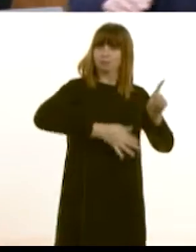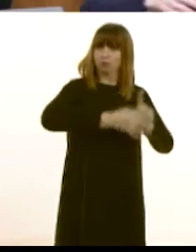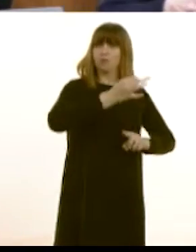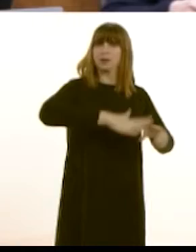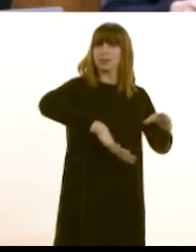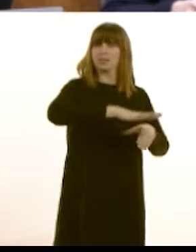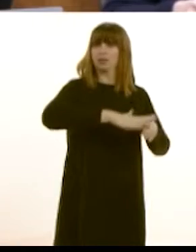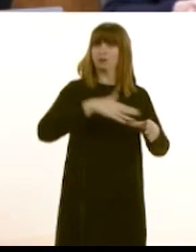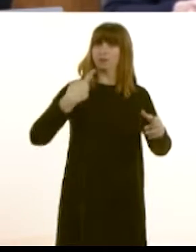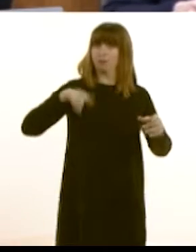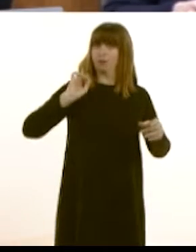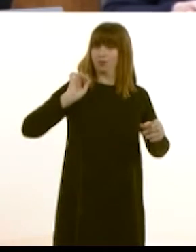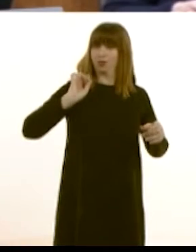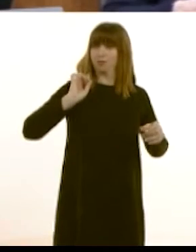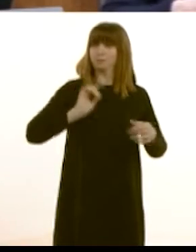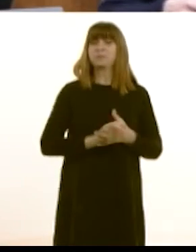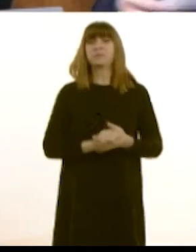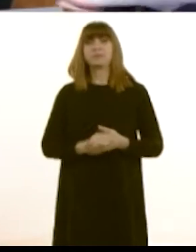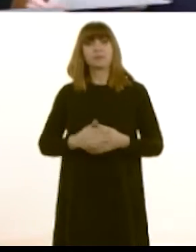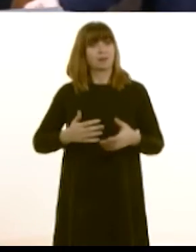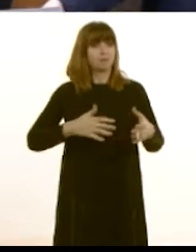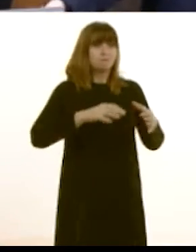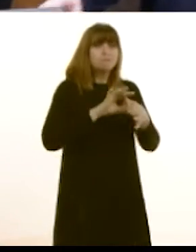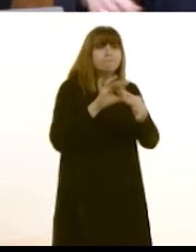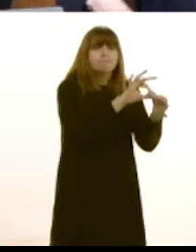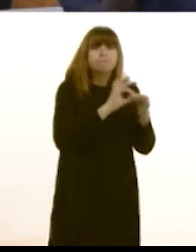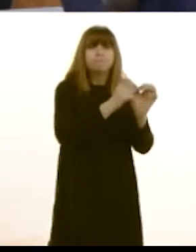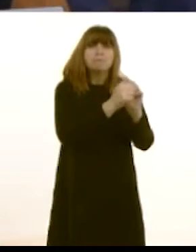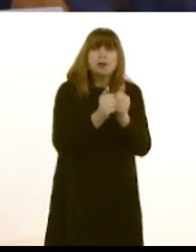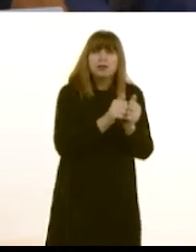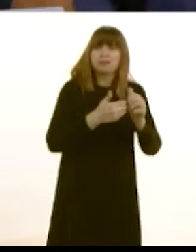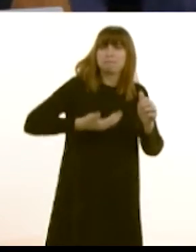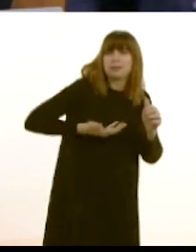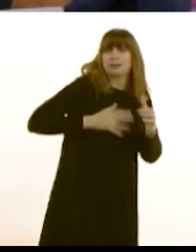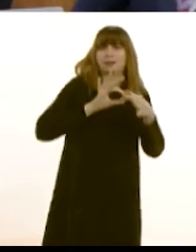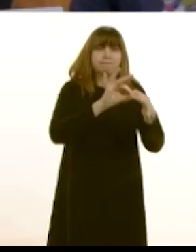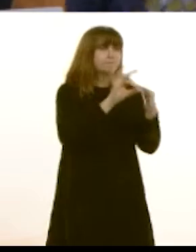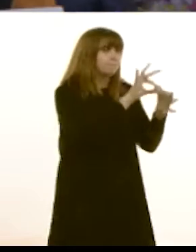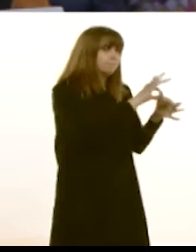This is a positive movement with business communities, of course. They work with a range of partners in these areas, and provide a significant programme